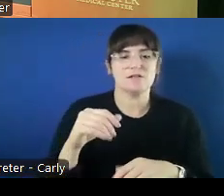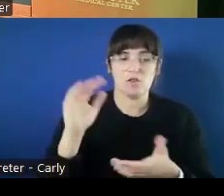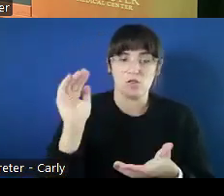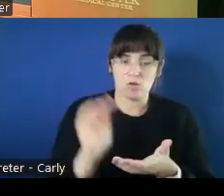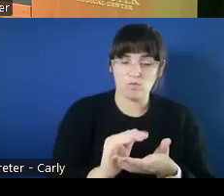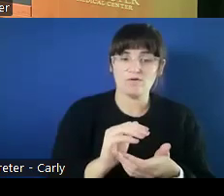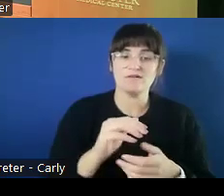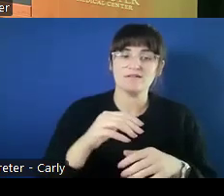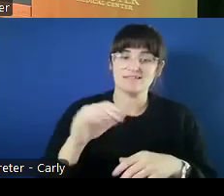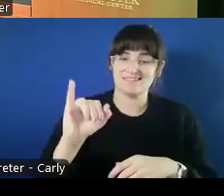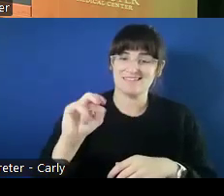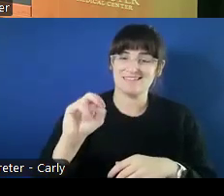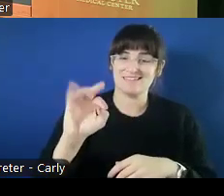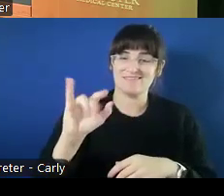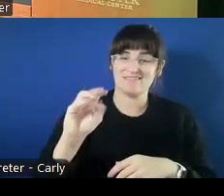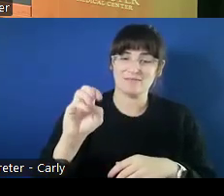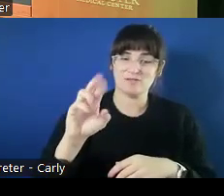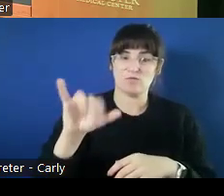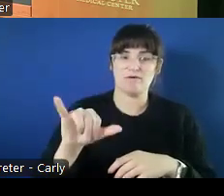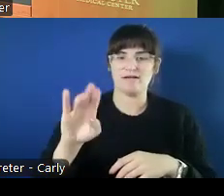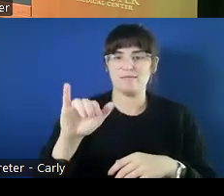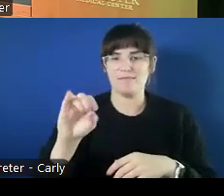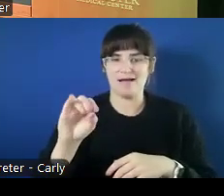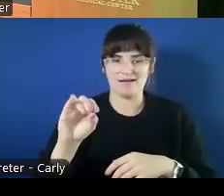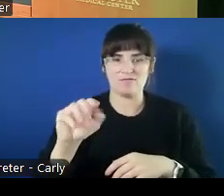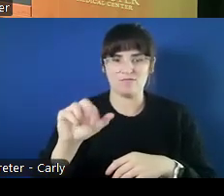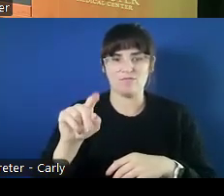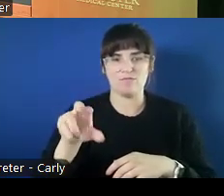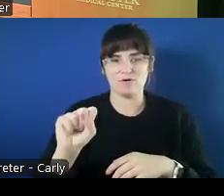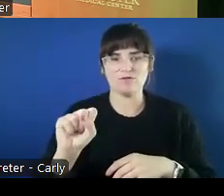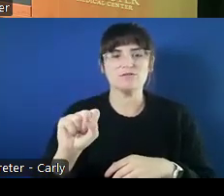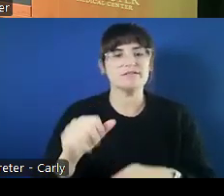function and similarly when we think about people who are more positive they're more likely to eat